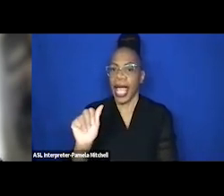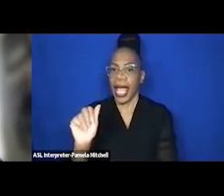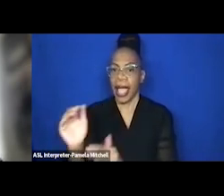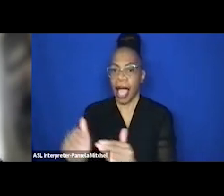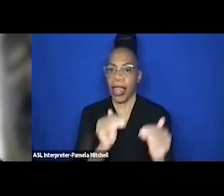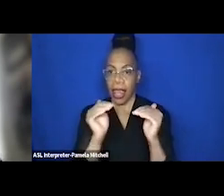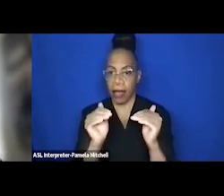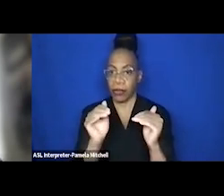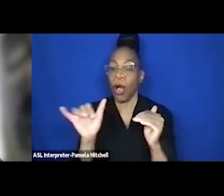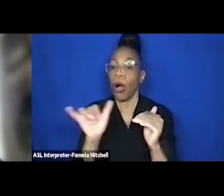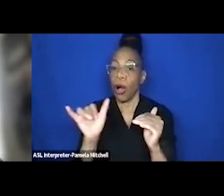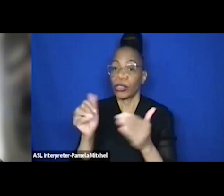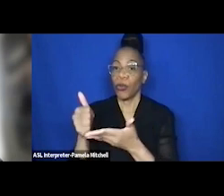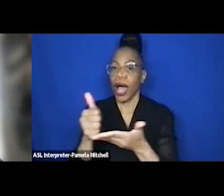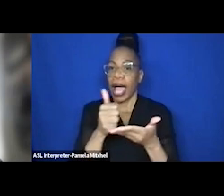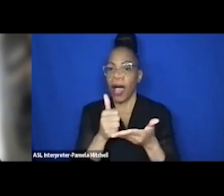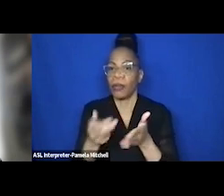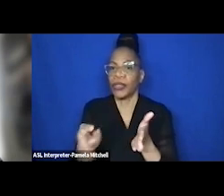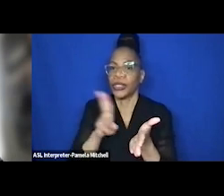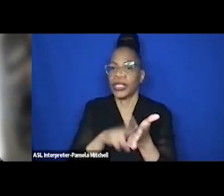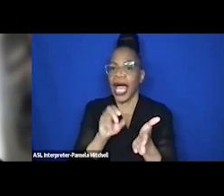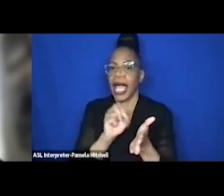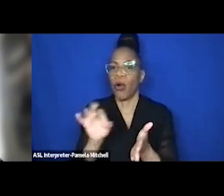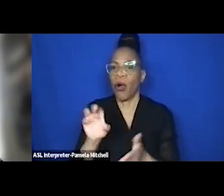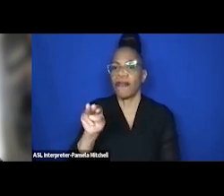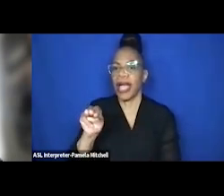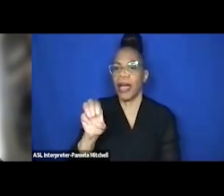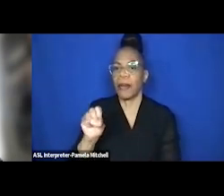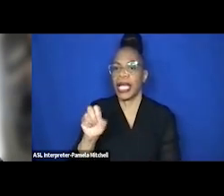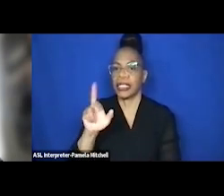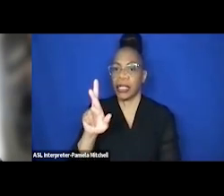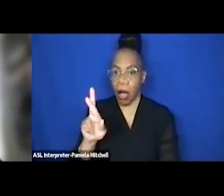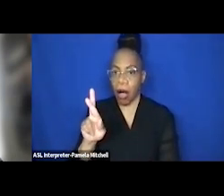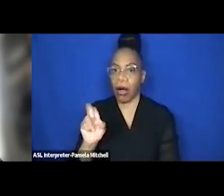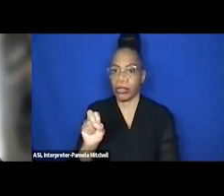in being able to sign off on MSRs. I know that's something that is very challenging